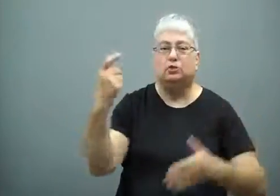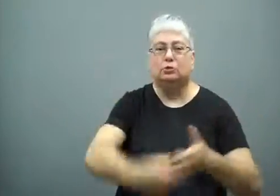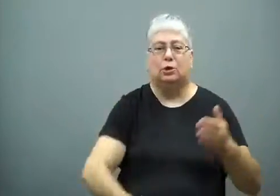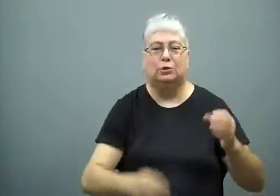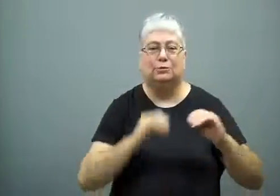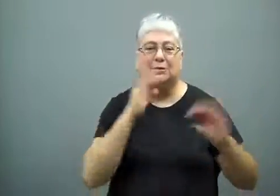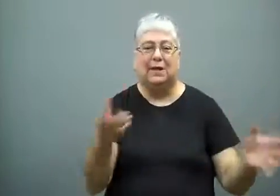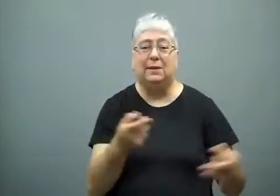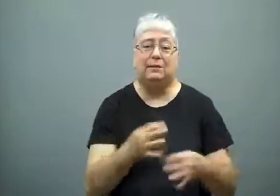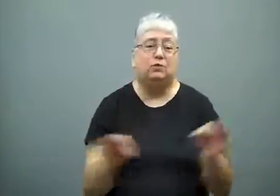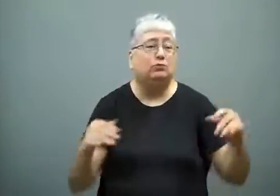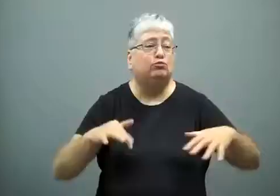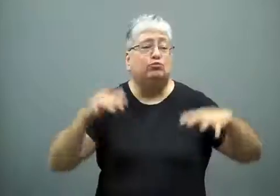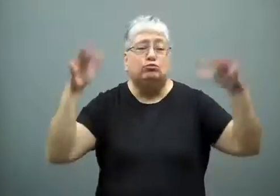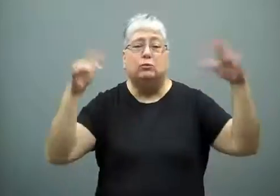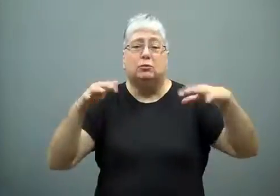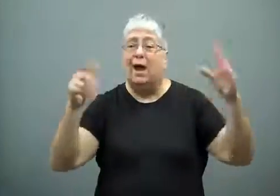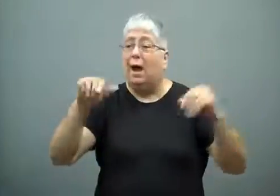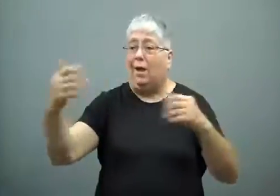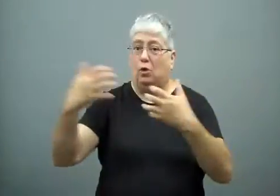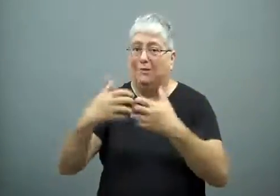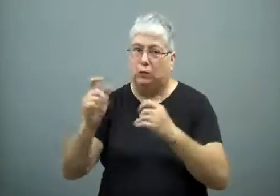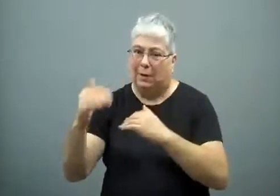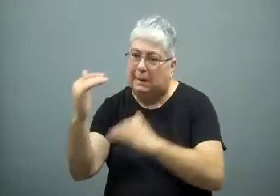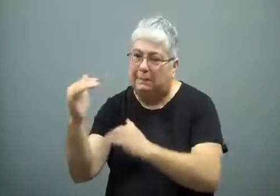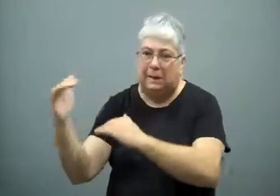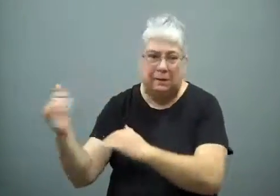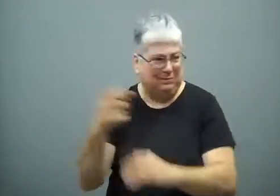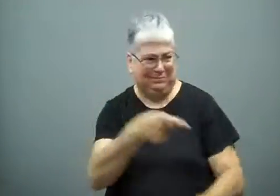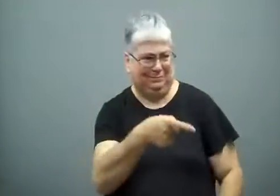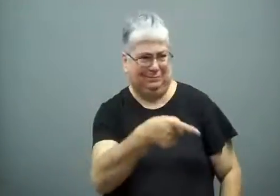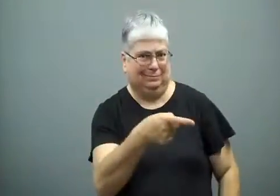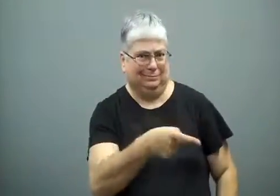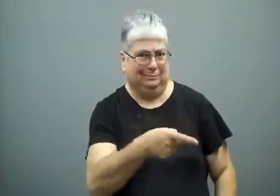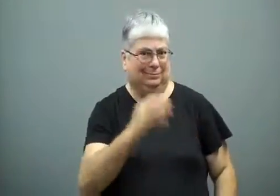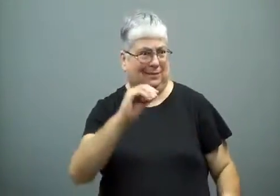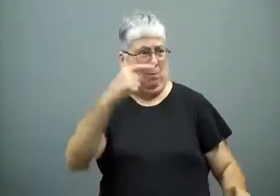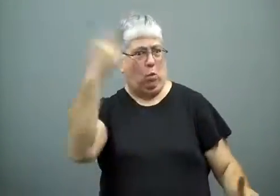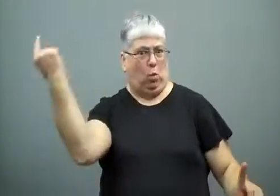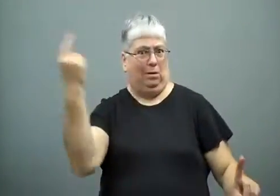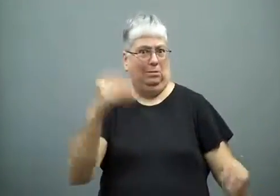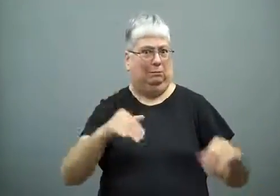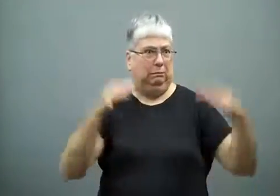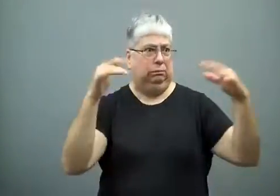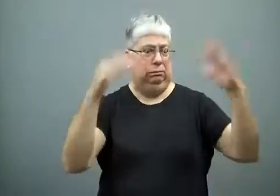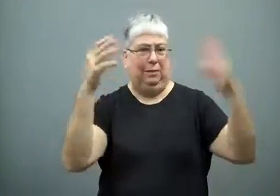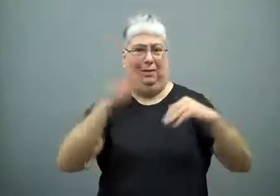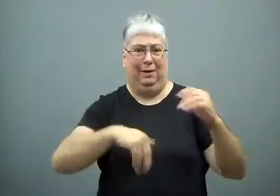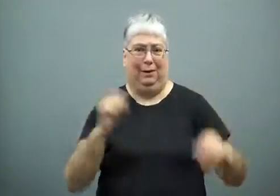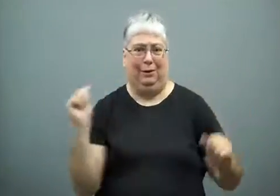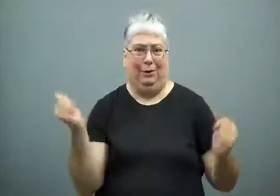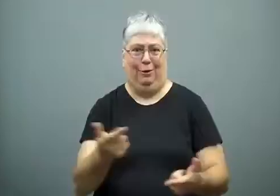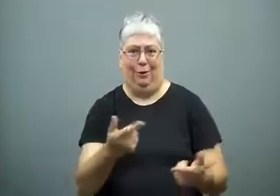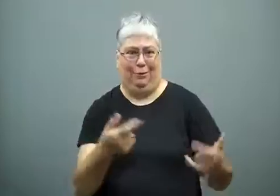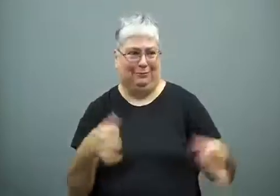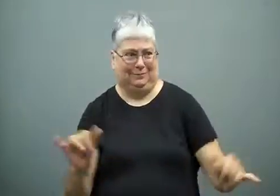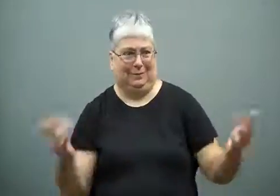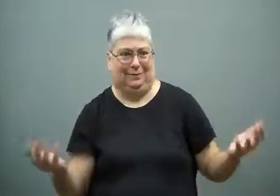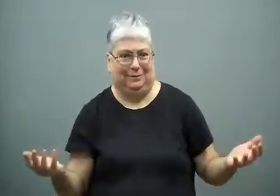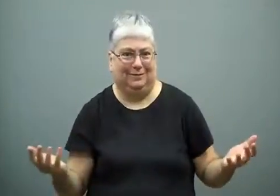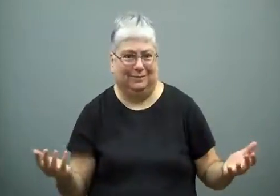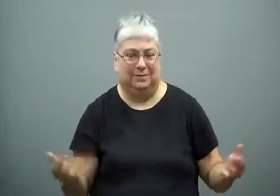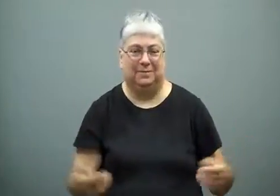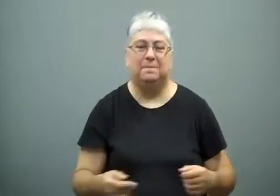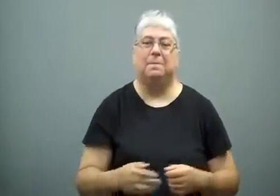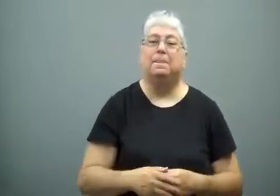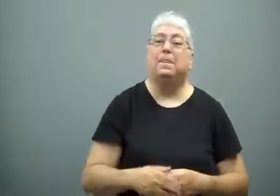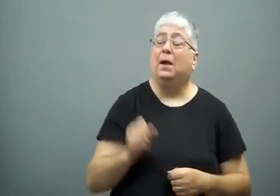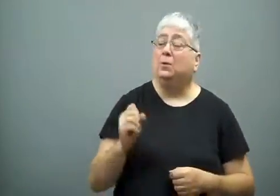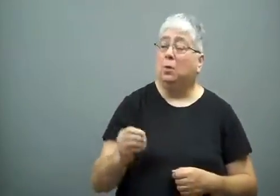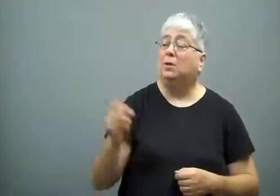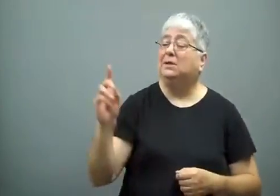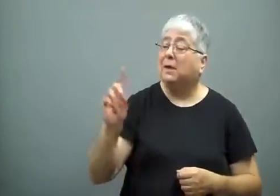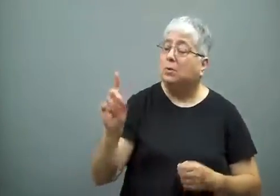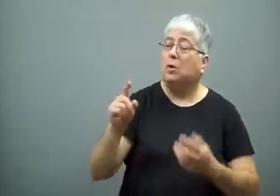with no cost or penalty, while other industries must limit theirs.